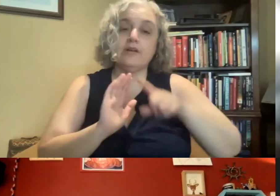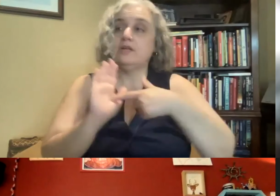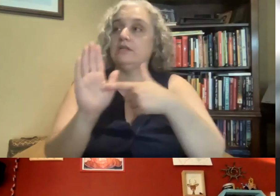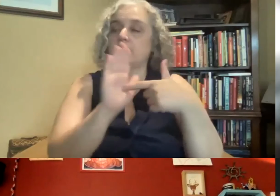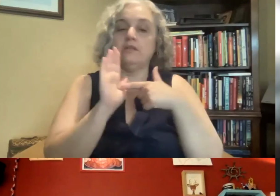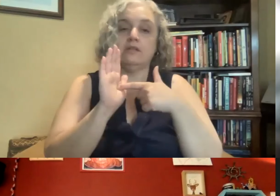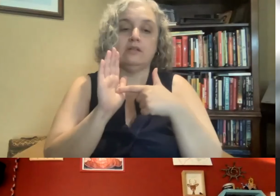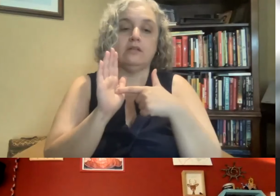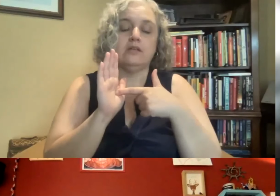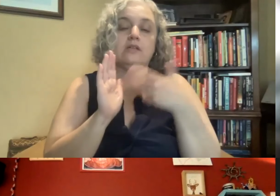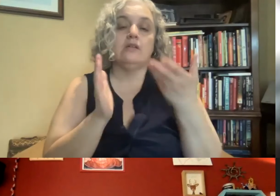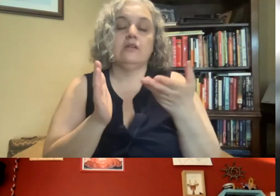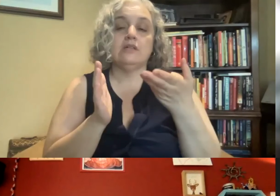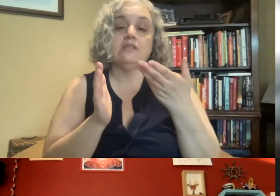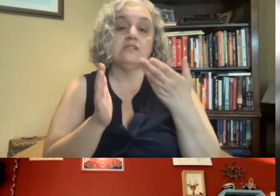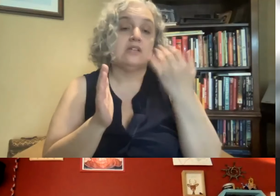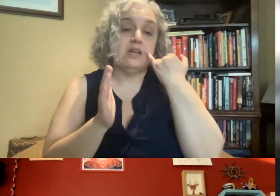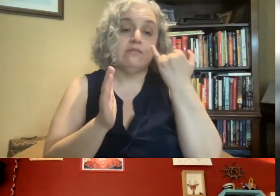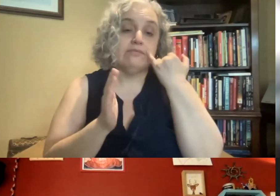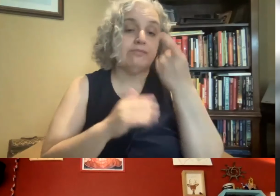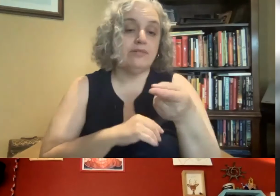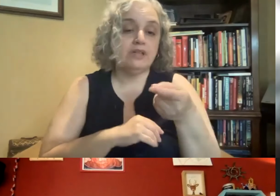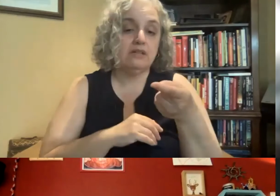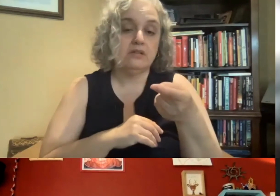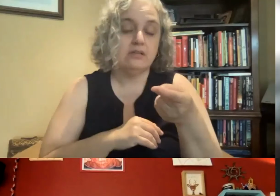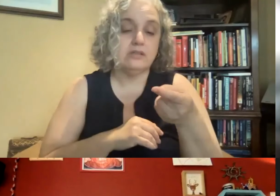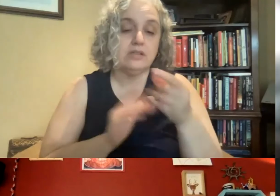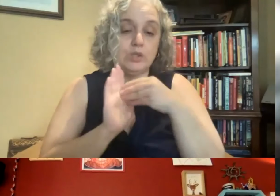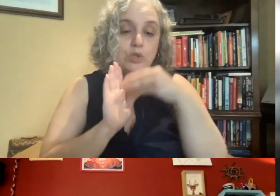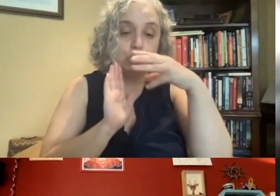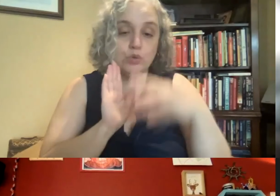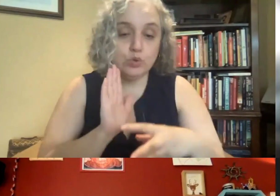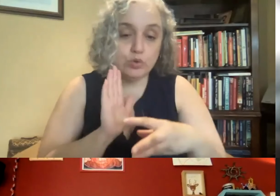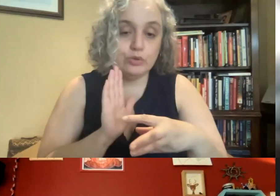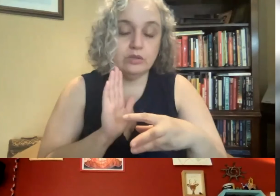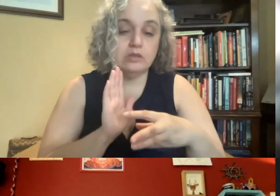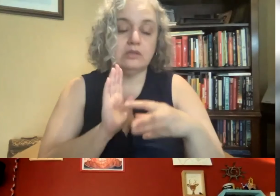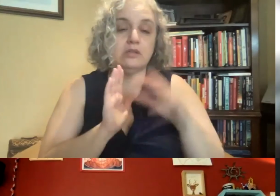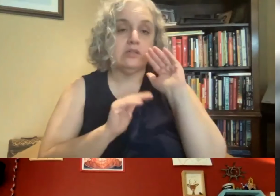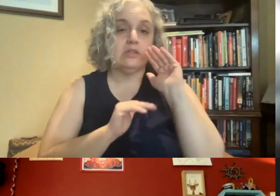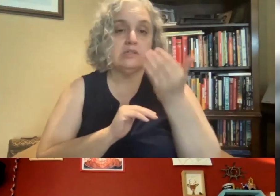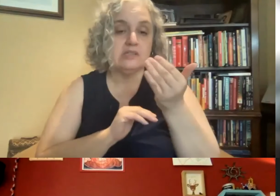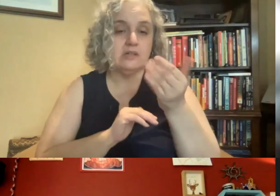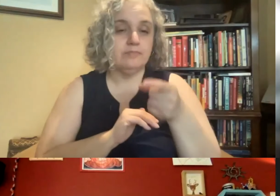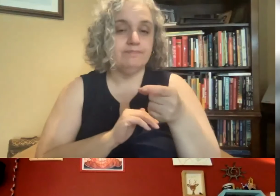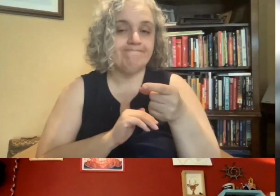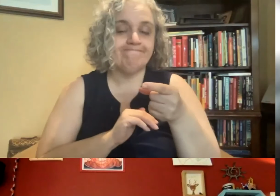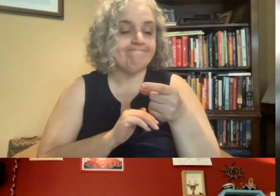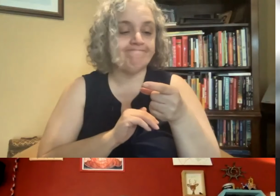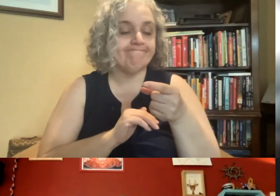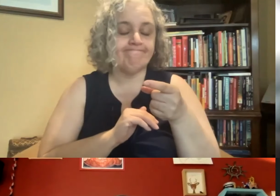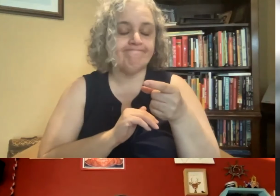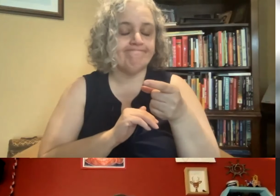Whether it's the students that are seen to be not able to perform